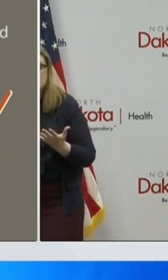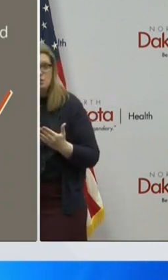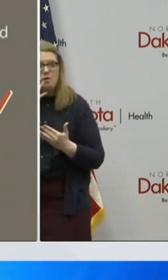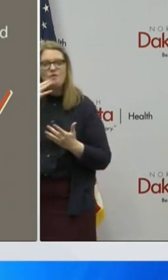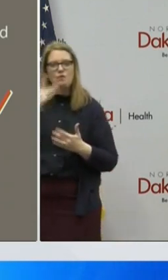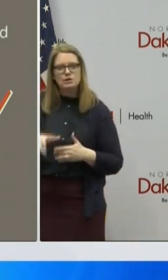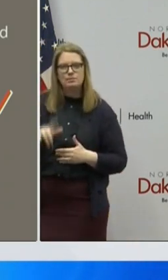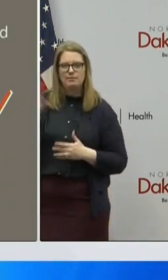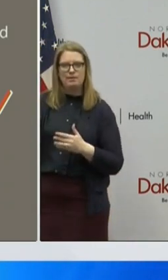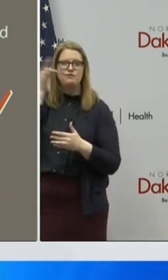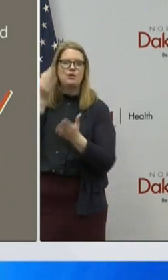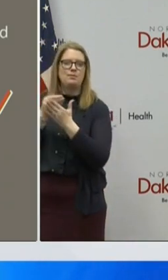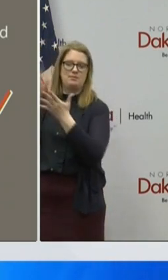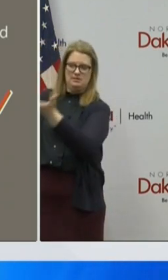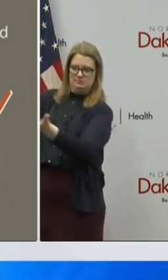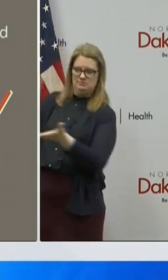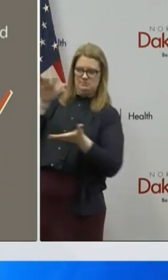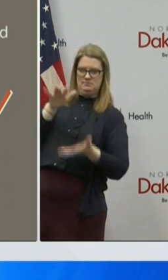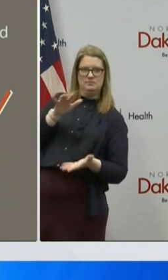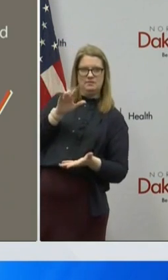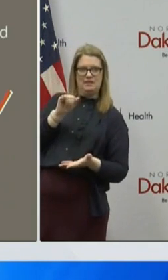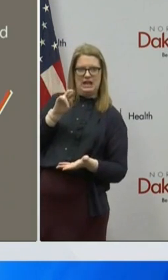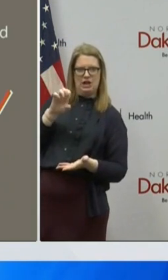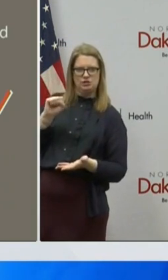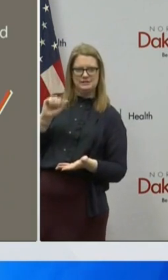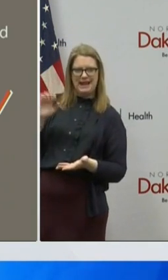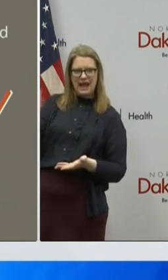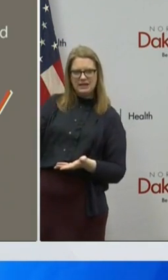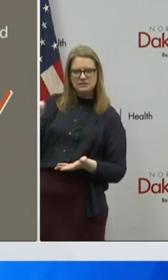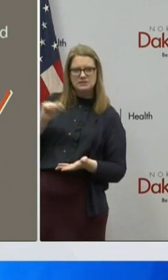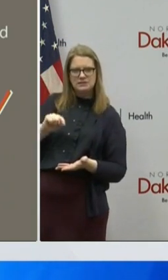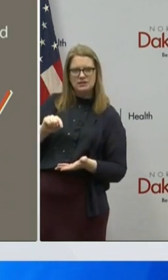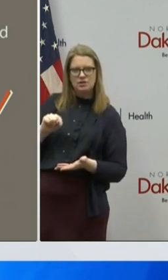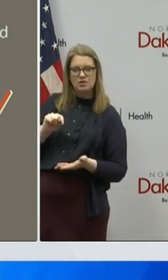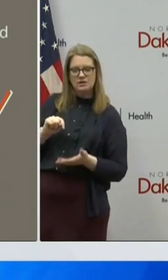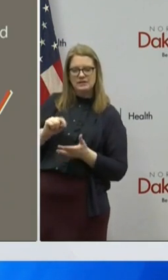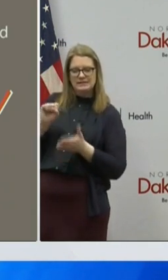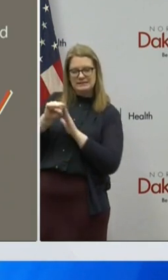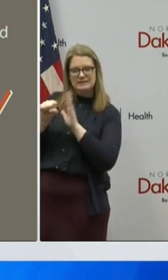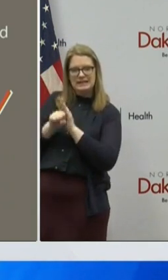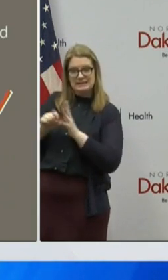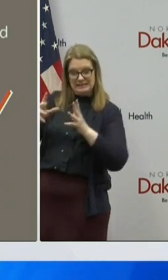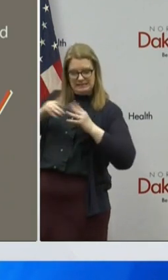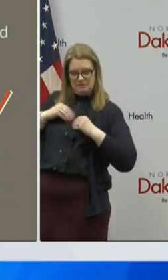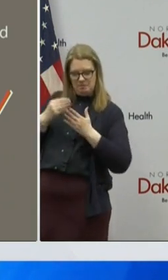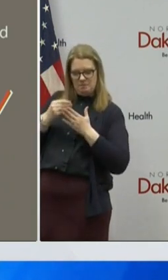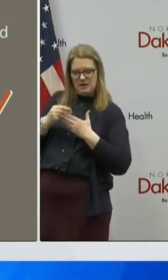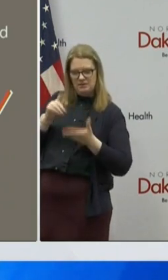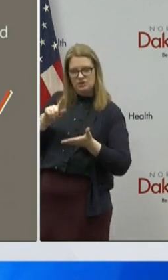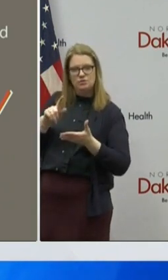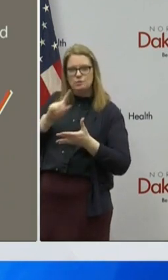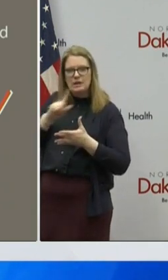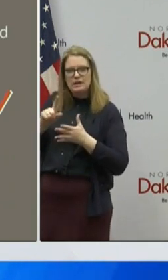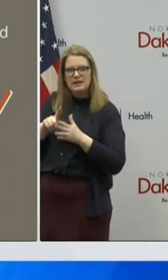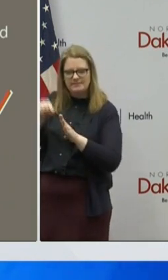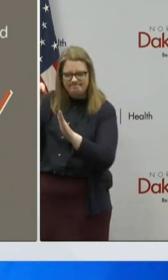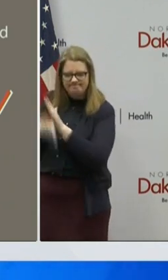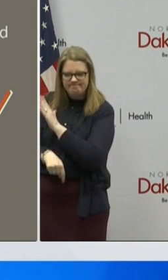IT'S 12 TO 18 MONTHS OR LONGER. THESE ARE NEW THINGS WE HAVE TO DELIVER, FORTUNATELY WITH THE FEDERAL FUNDING FROM THE CARES